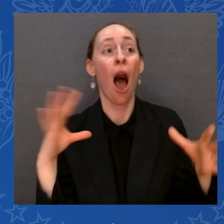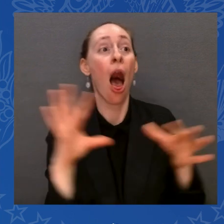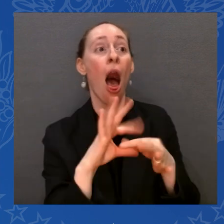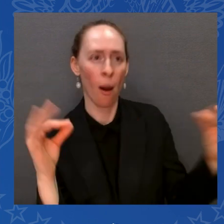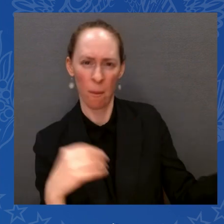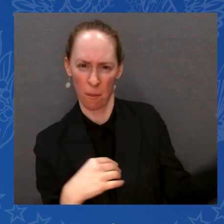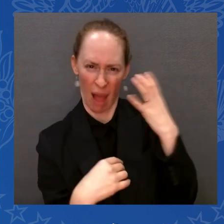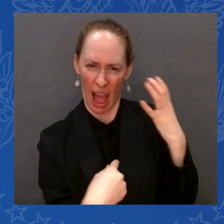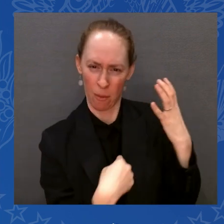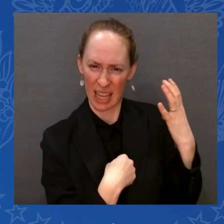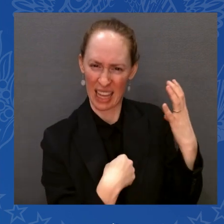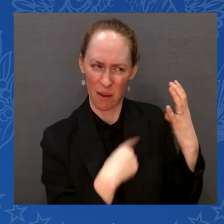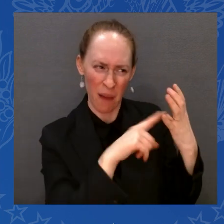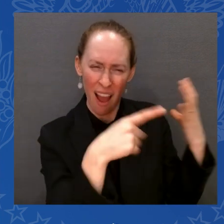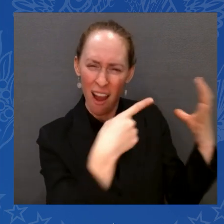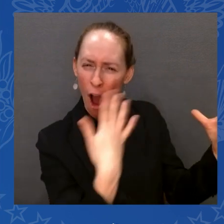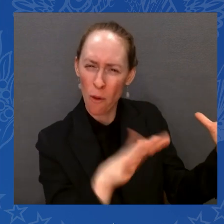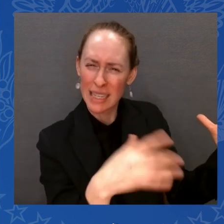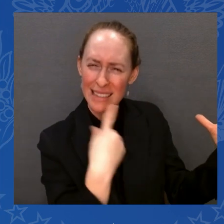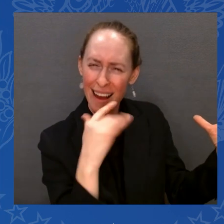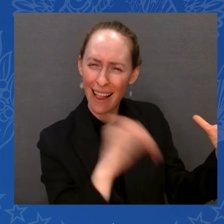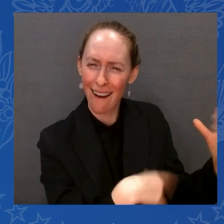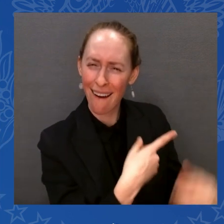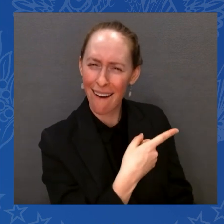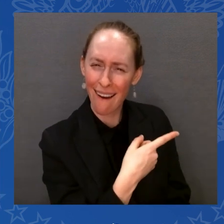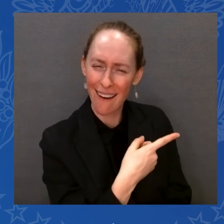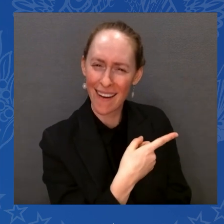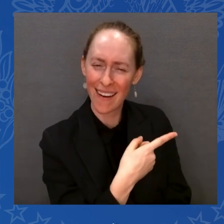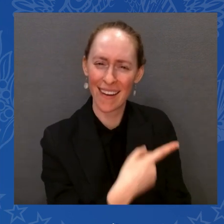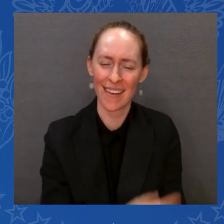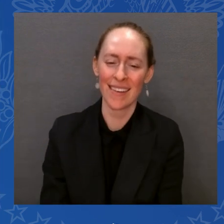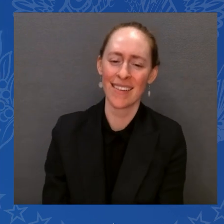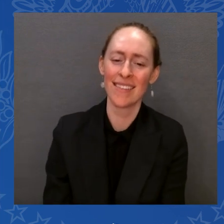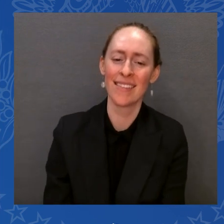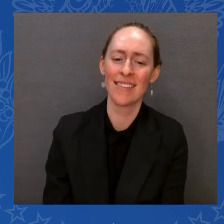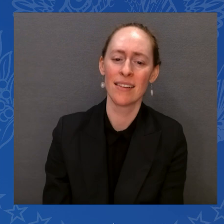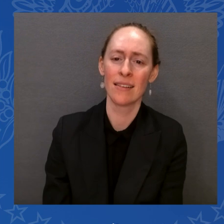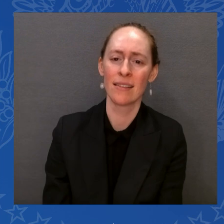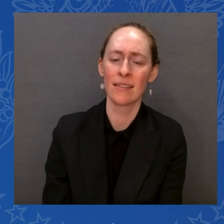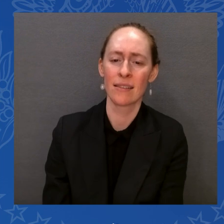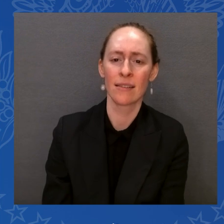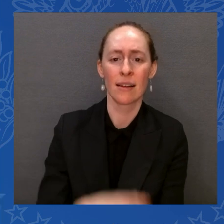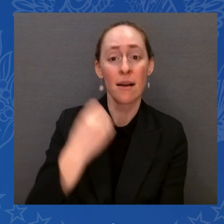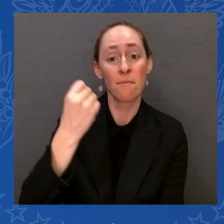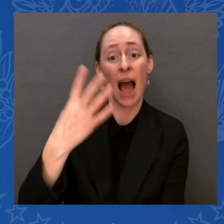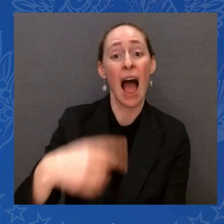their dream is to cut Social Security and Medicare. Well, let me just say this: It's your dream,